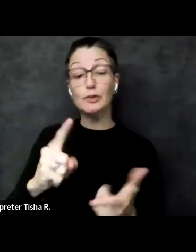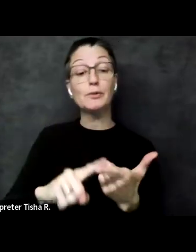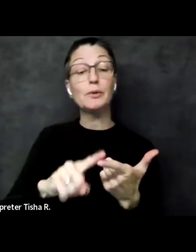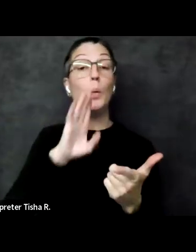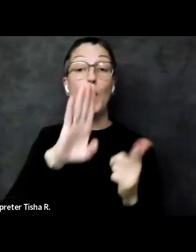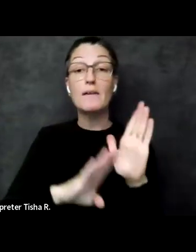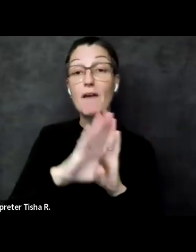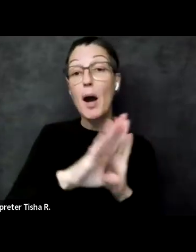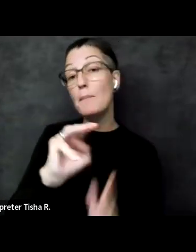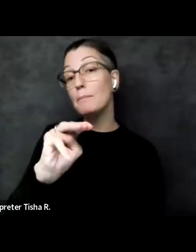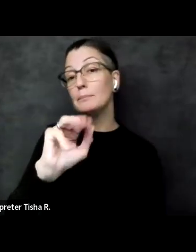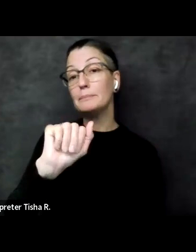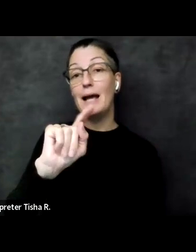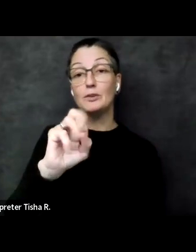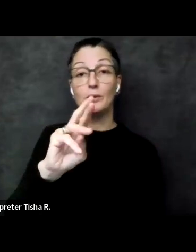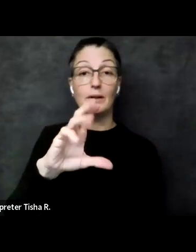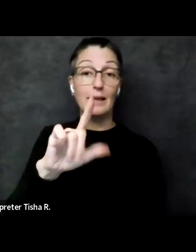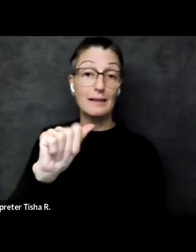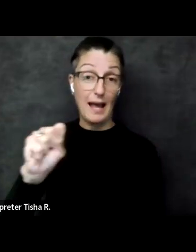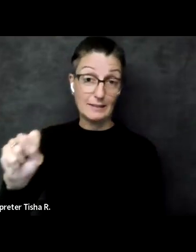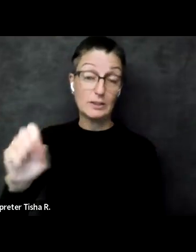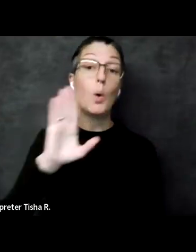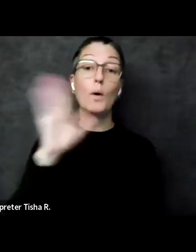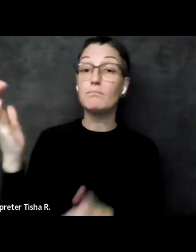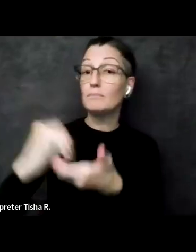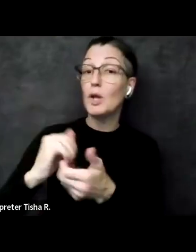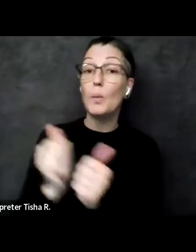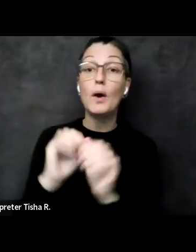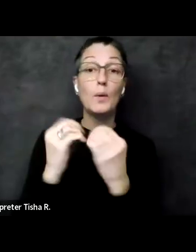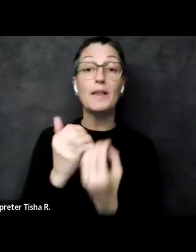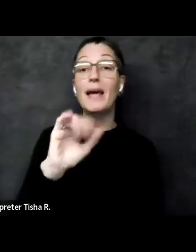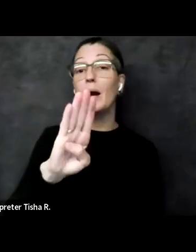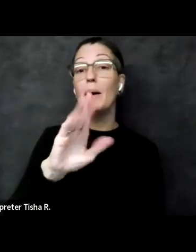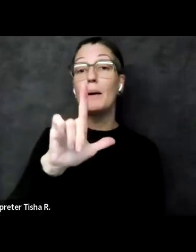and partnering with organizations like Blackmagic Design to get filmmakers